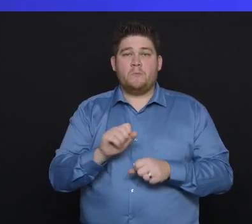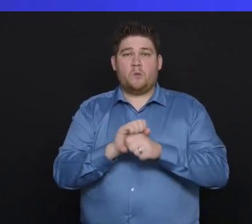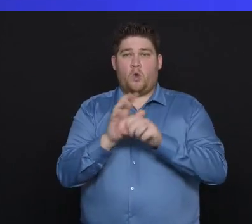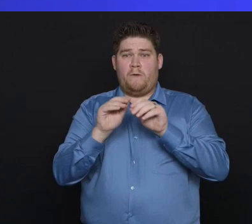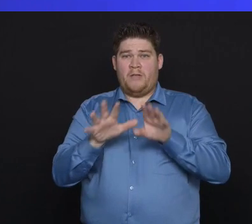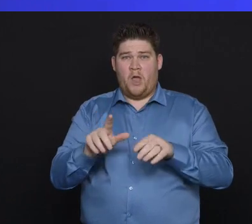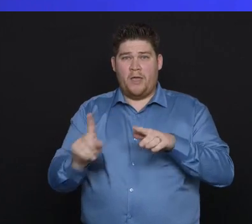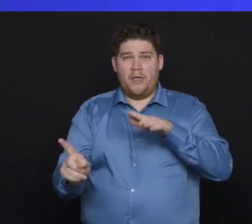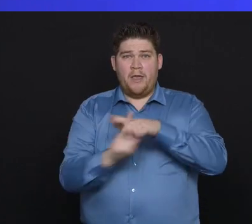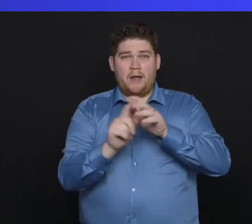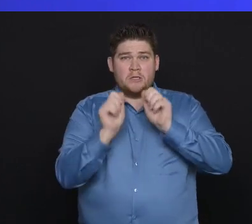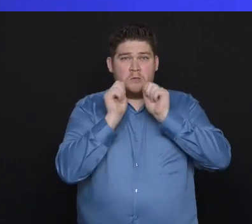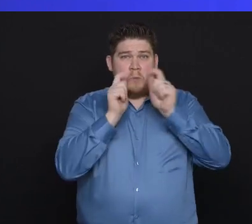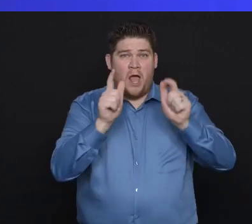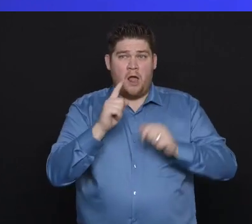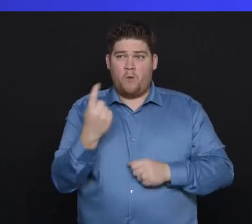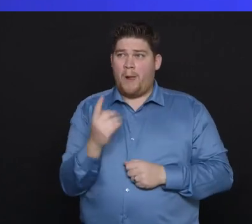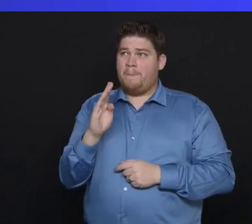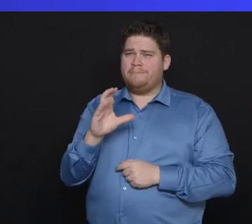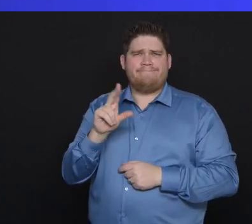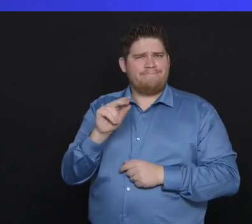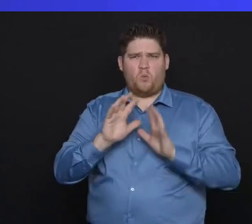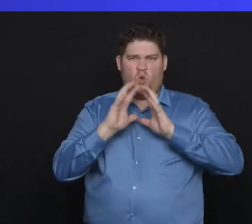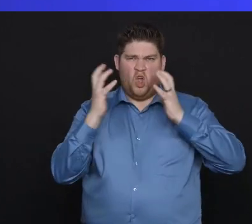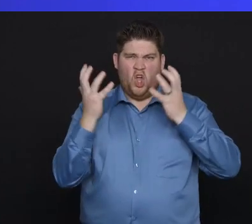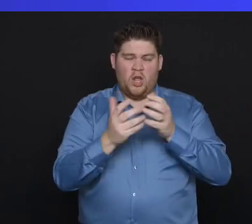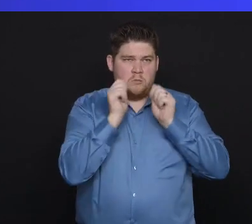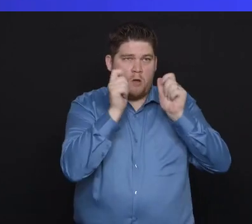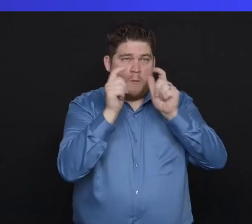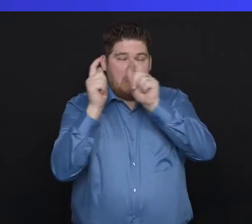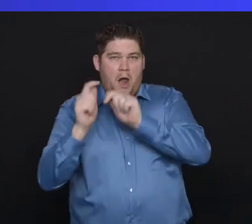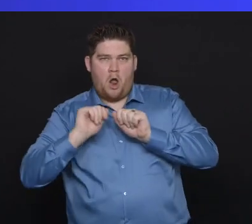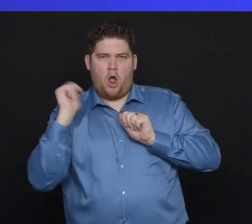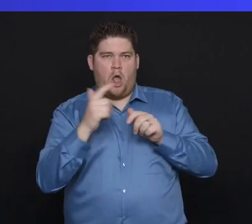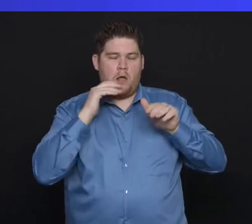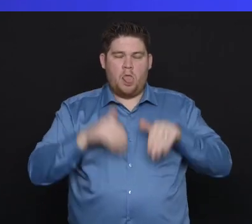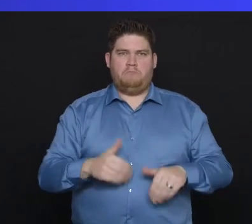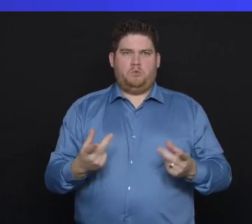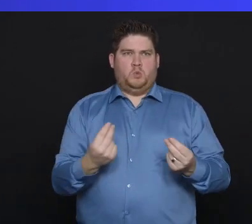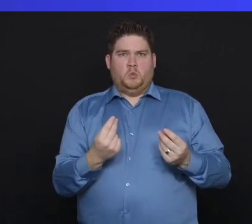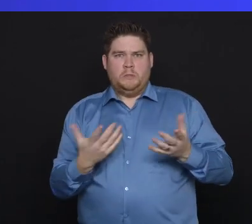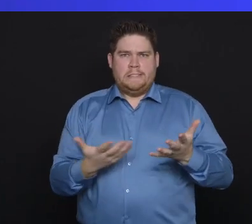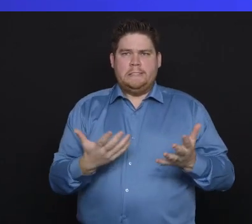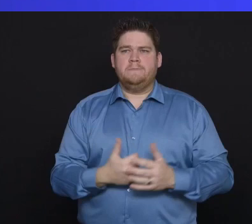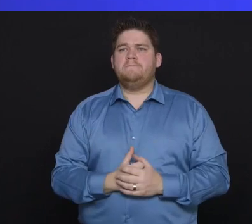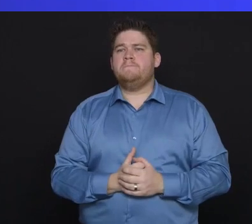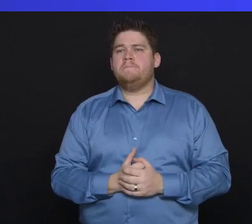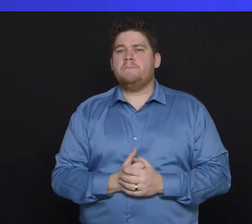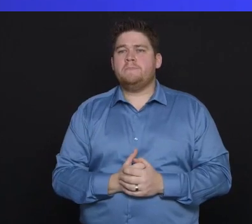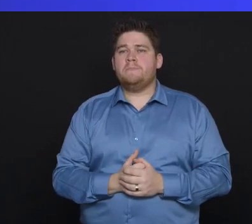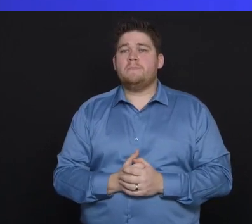The fact we're taking this measures, as Dr Henry said, is extraordinary. I think some of the steps we've taken are important steps.